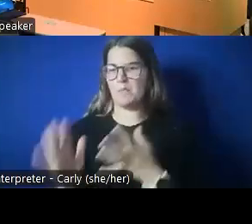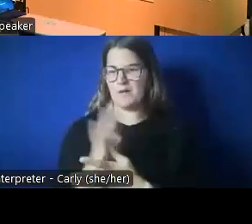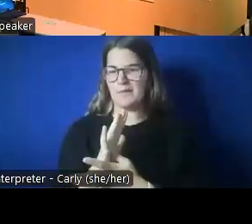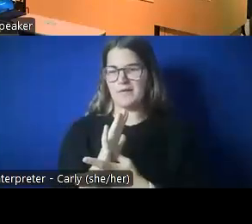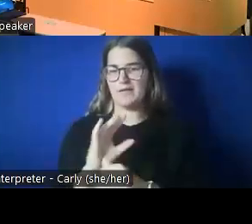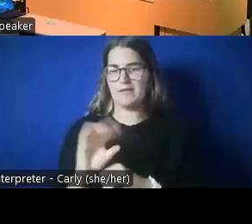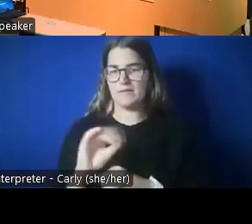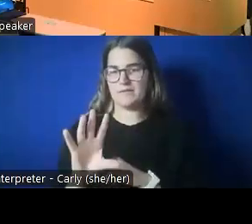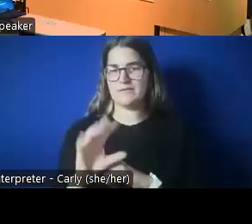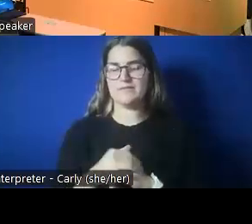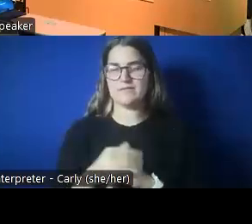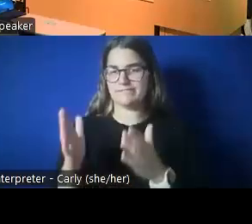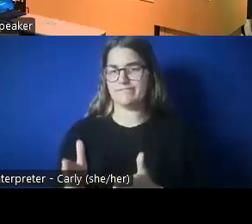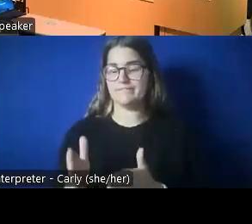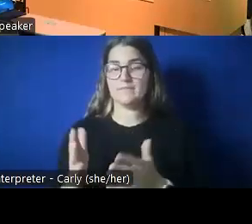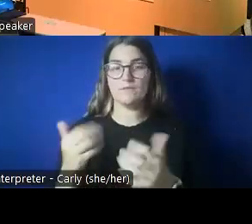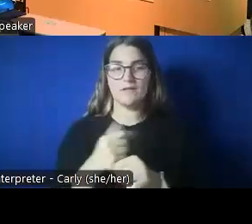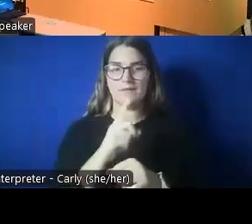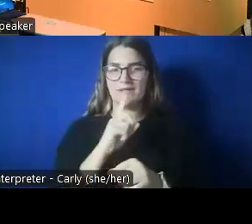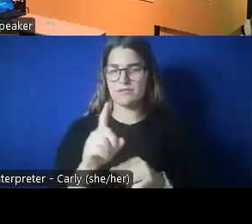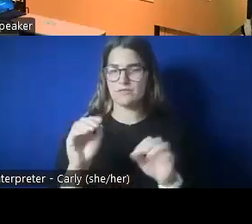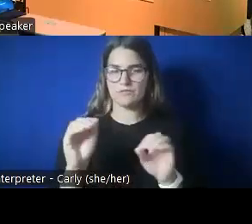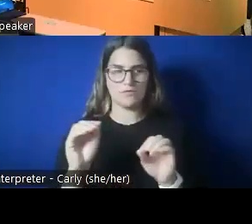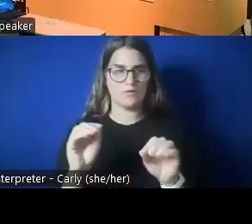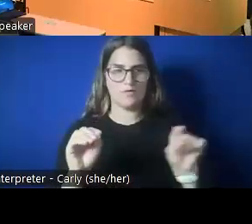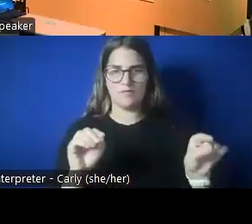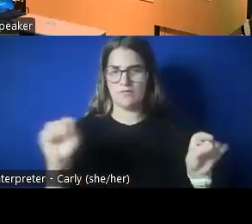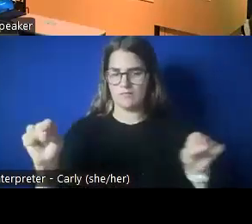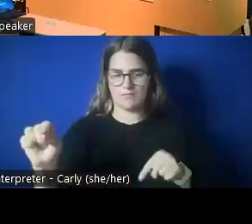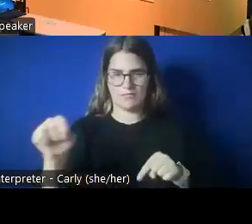do is make sure that there's no triangulation between therapists so when somebody comes to